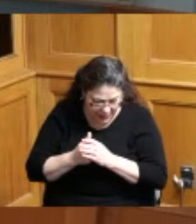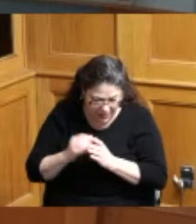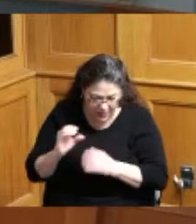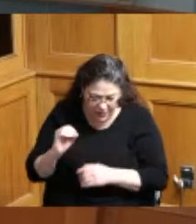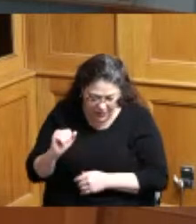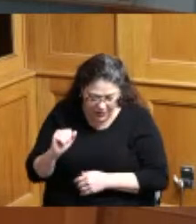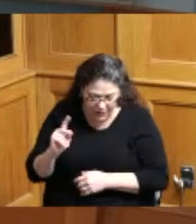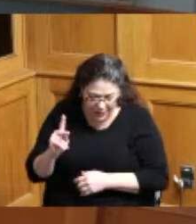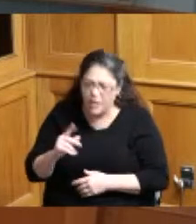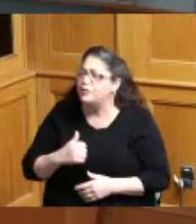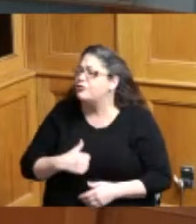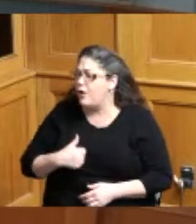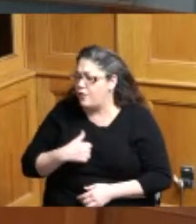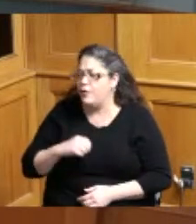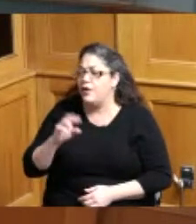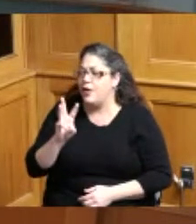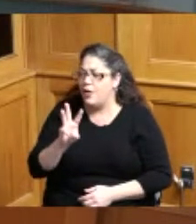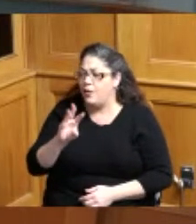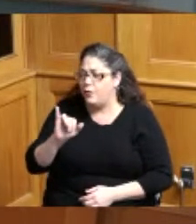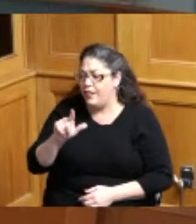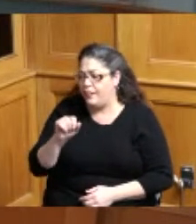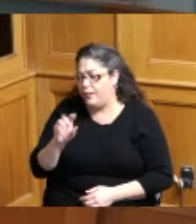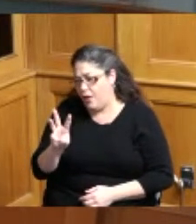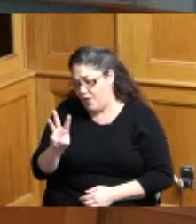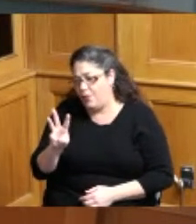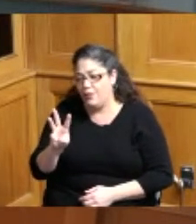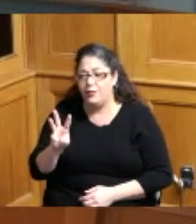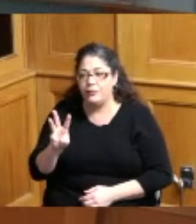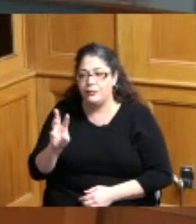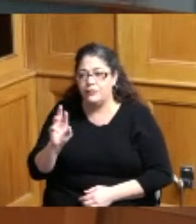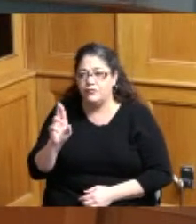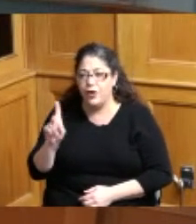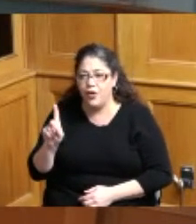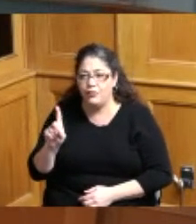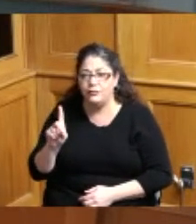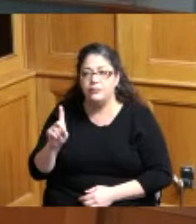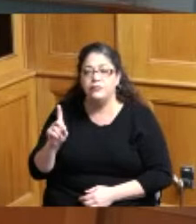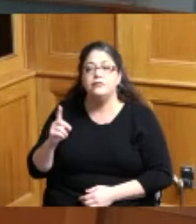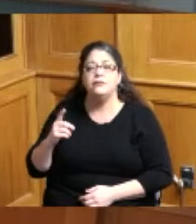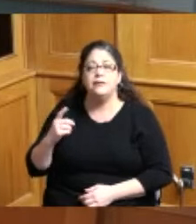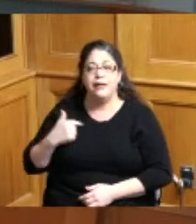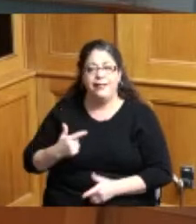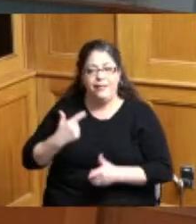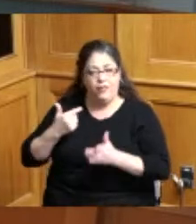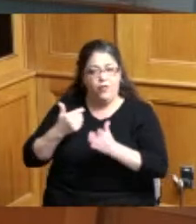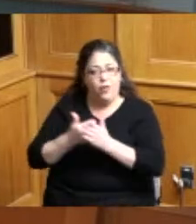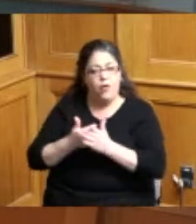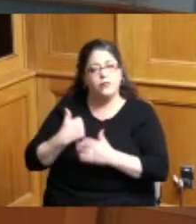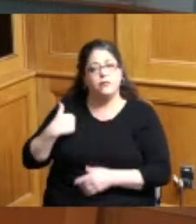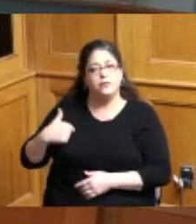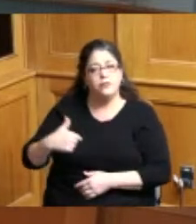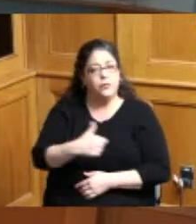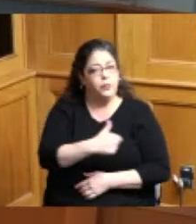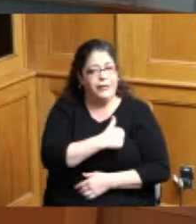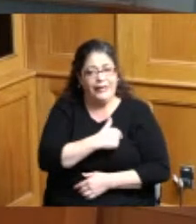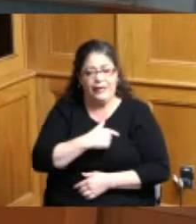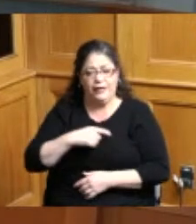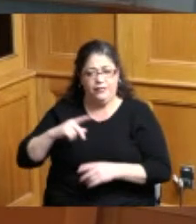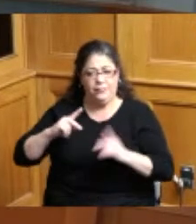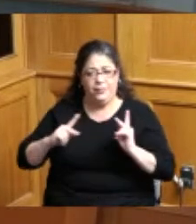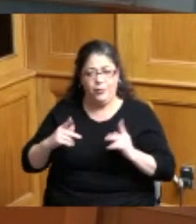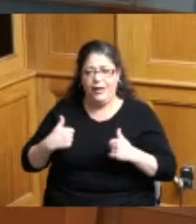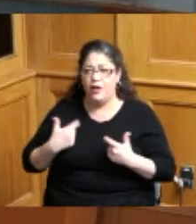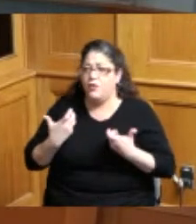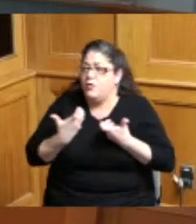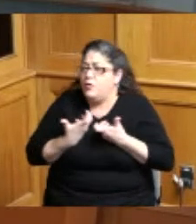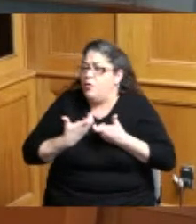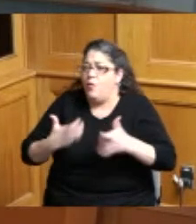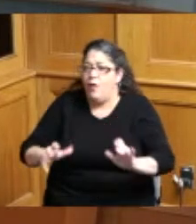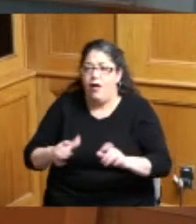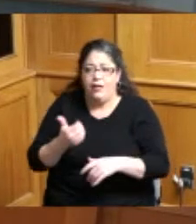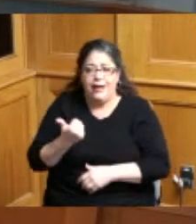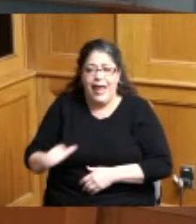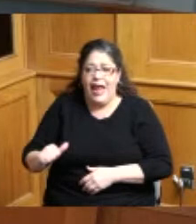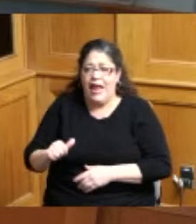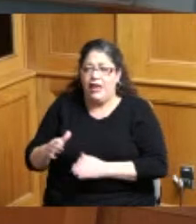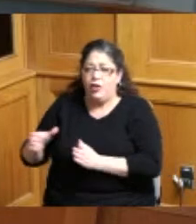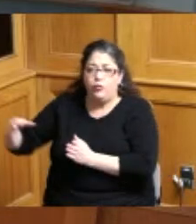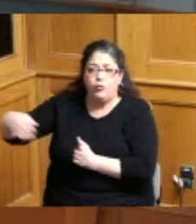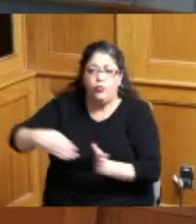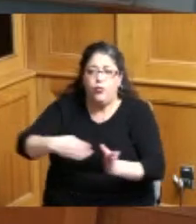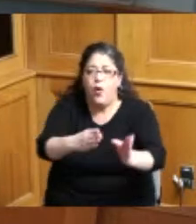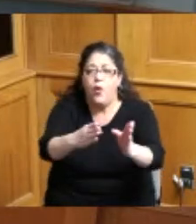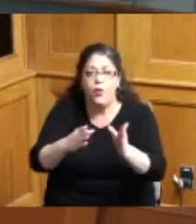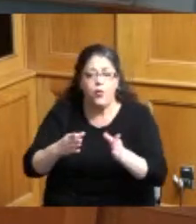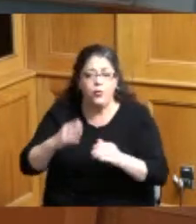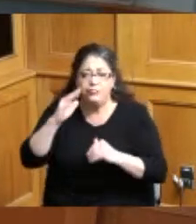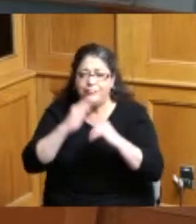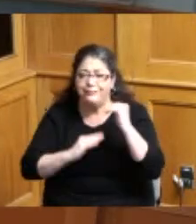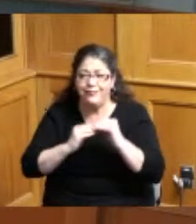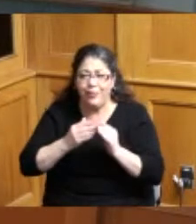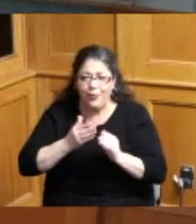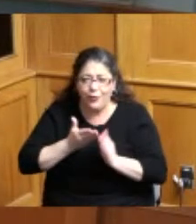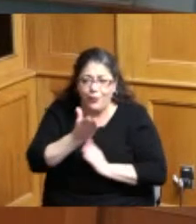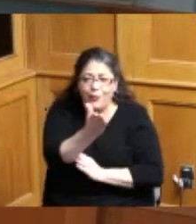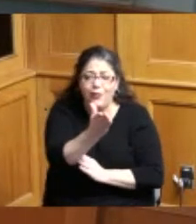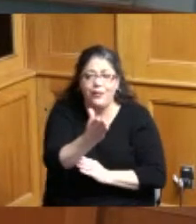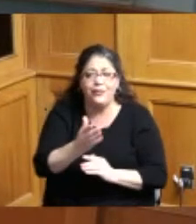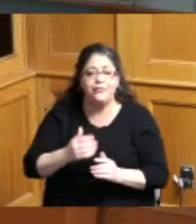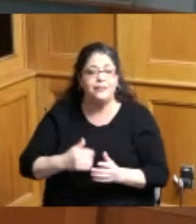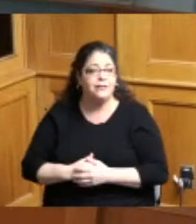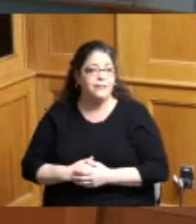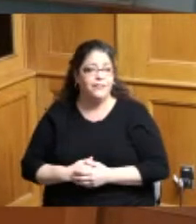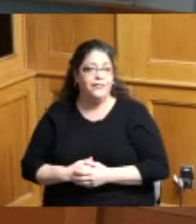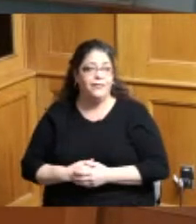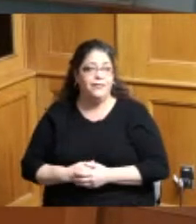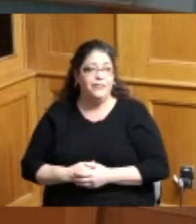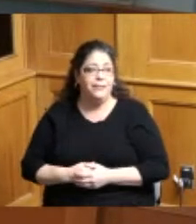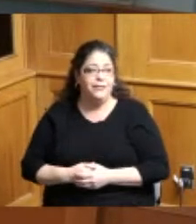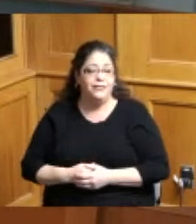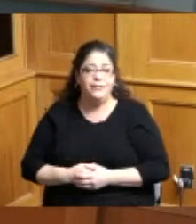sorry willow and we want no row through there because I mean it's a bridge regional